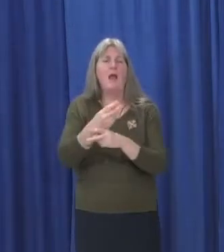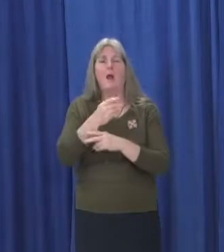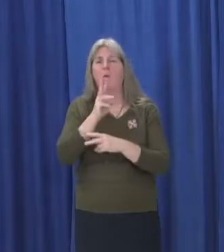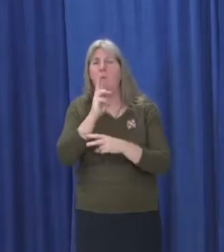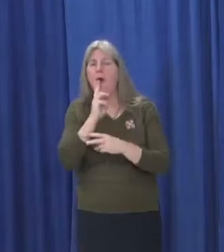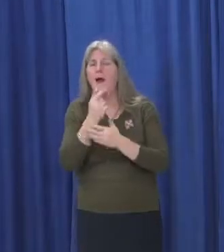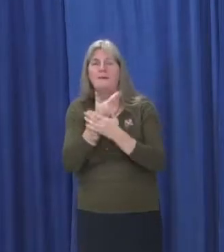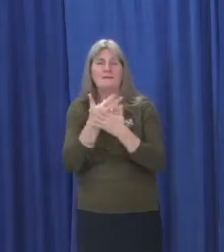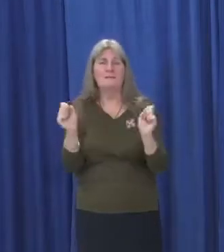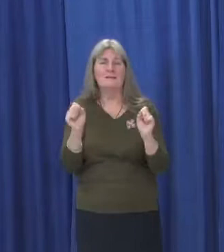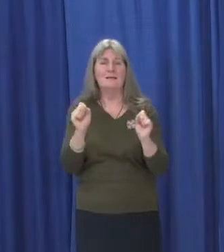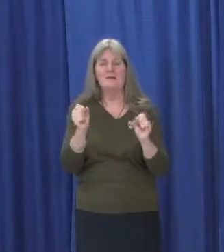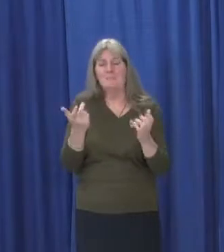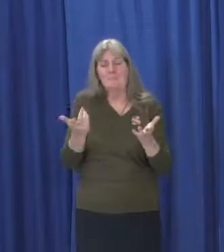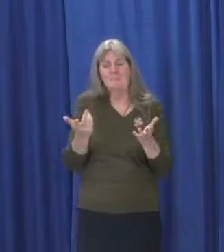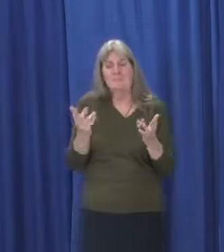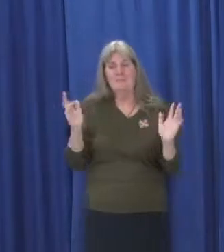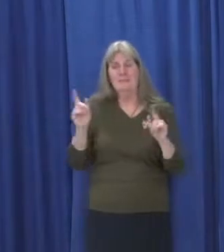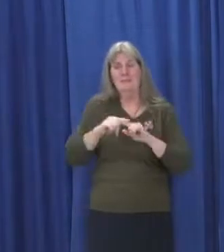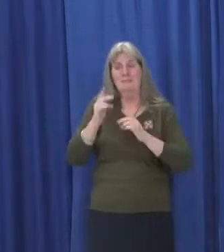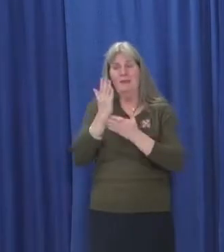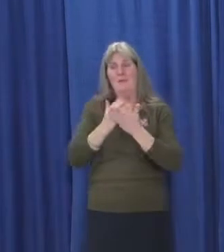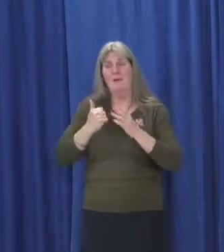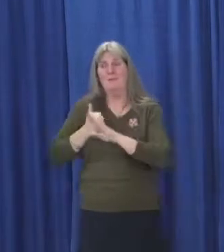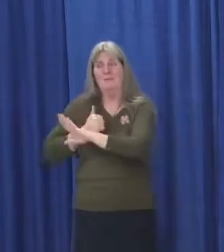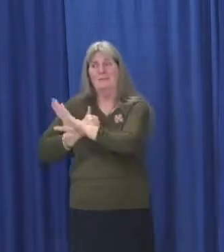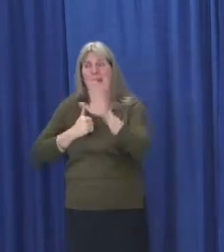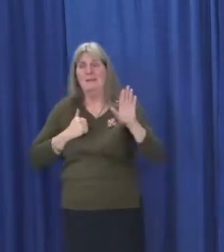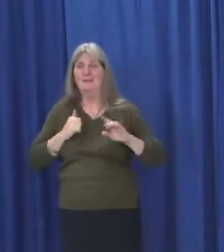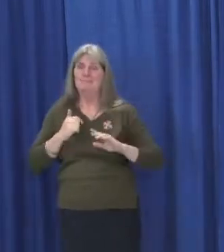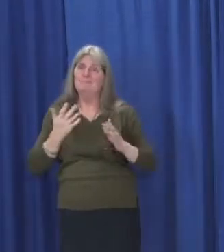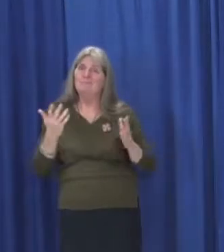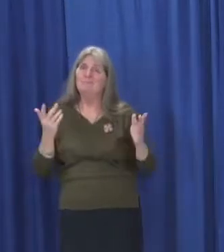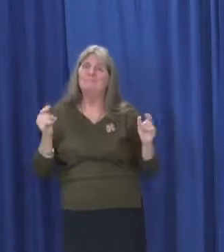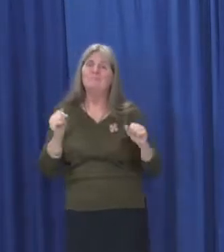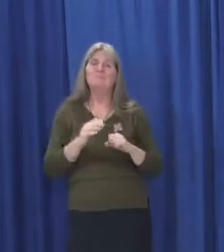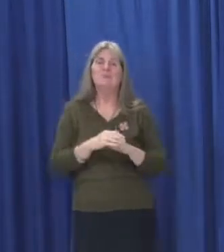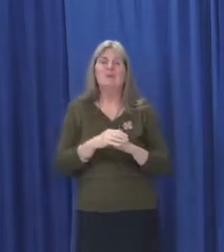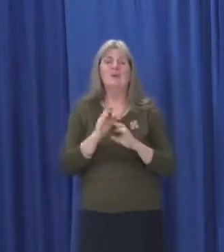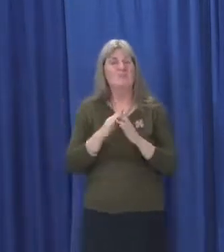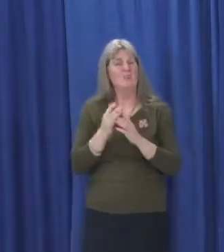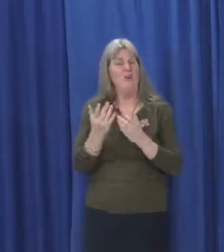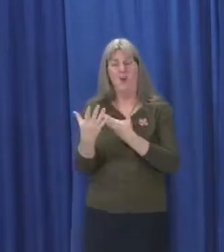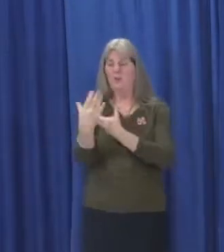occurred around the world and we live in a society that's free